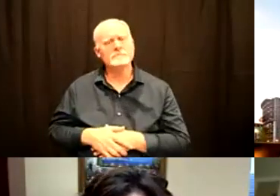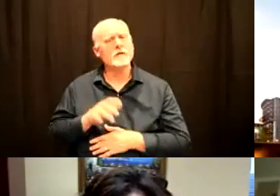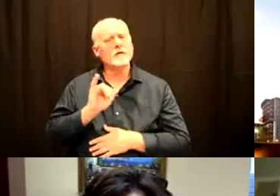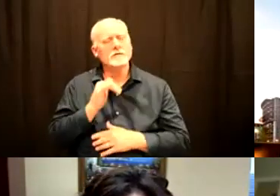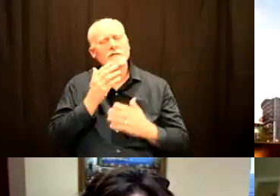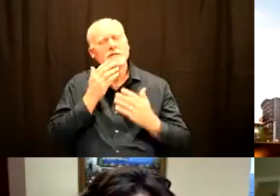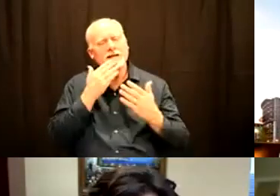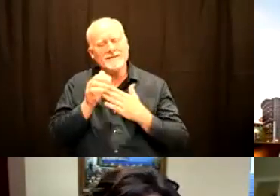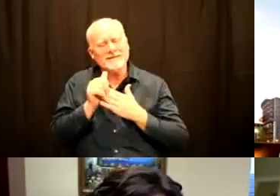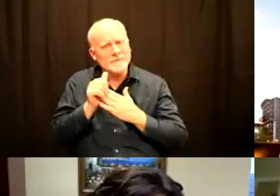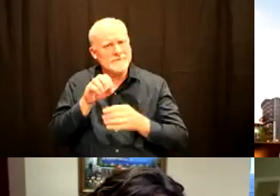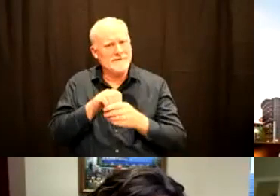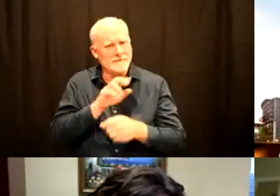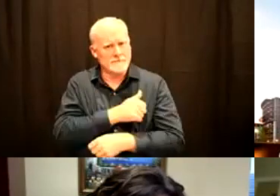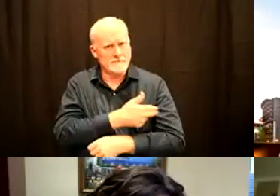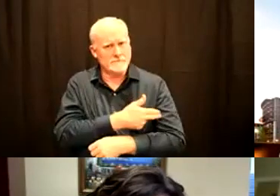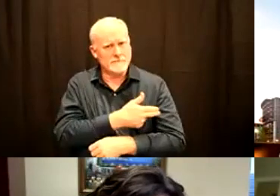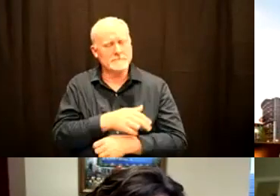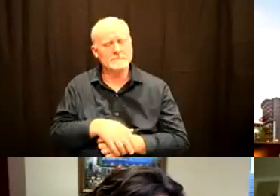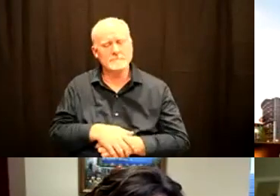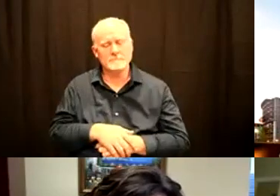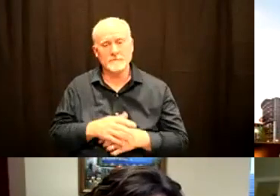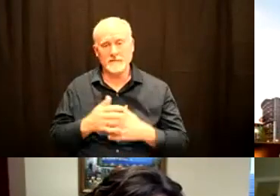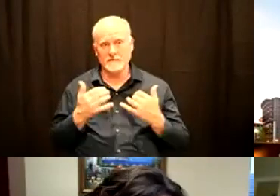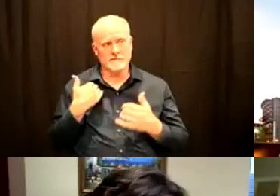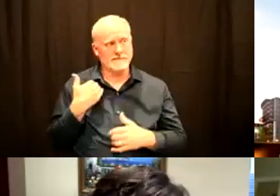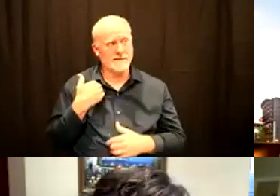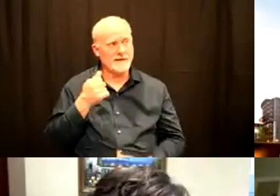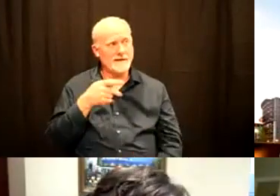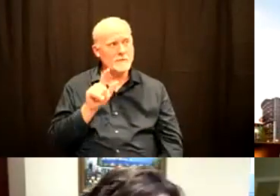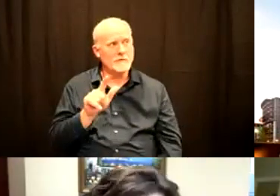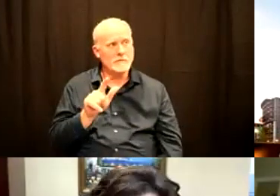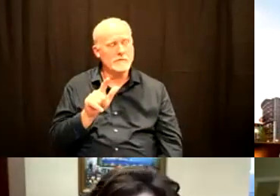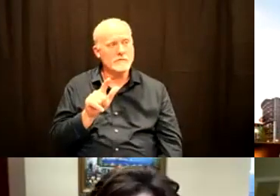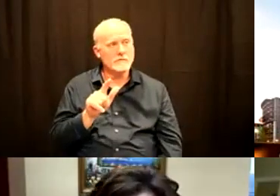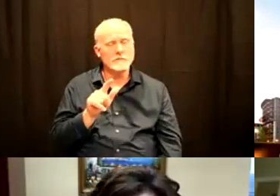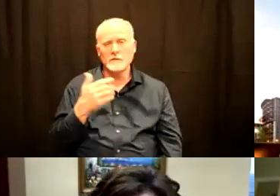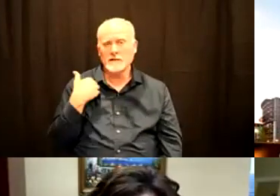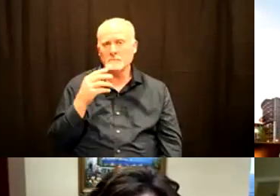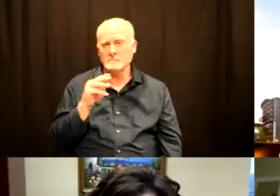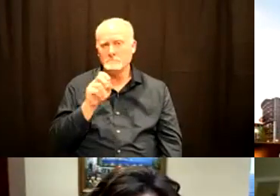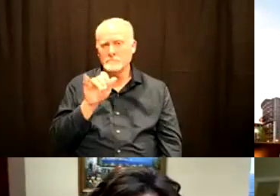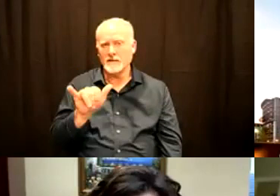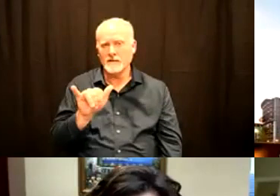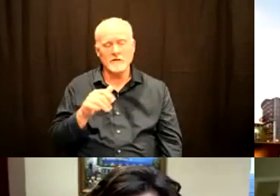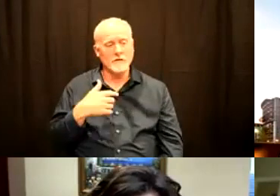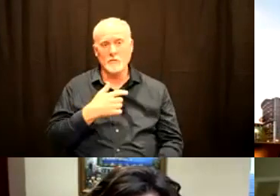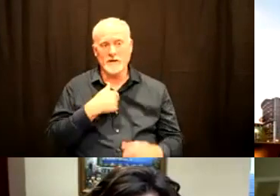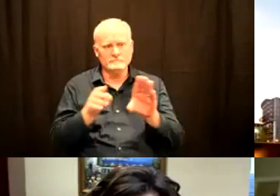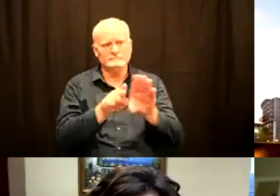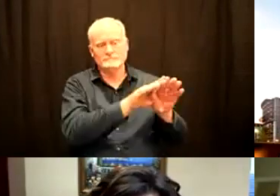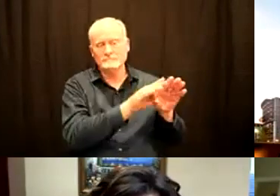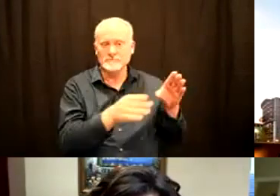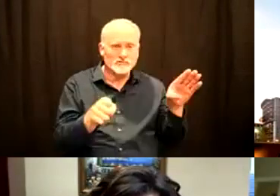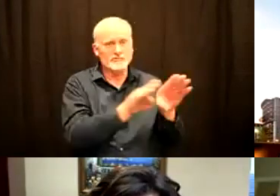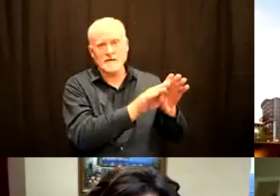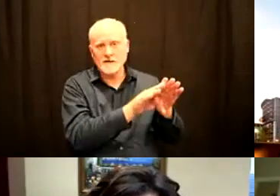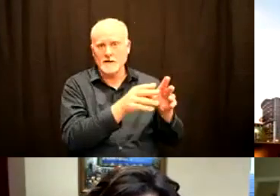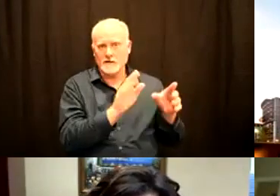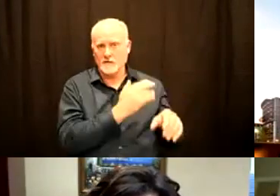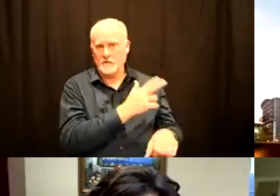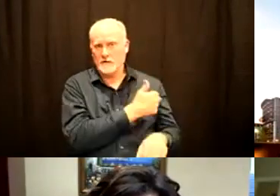hospital um this time in april and in may we had to shut down completely and now we have a flexible